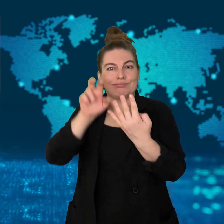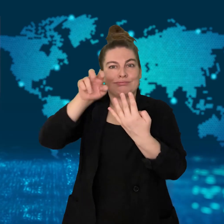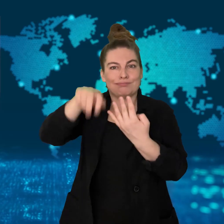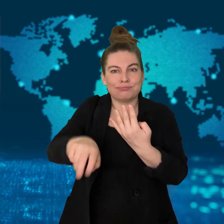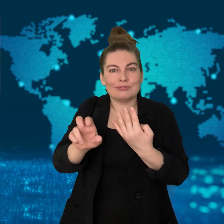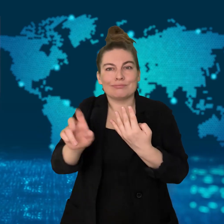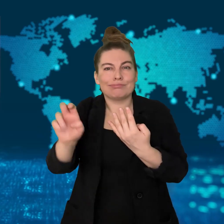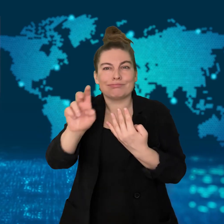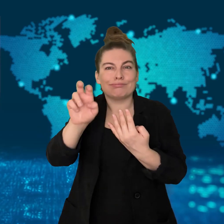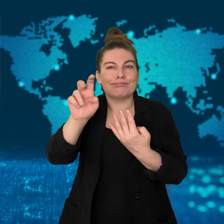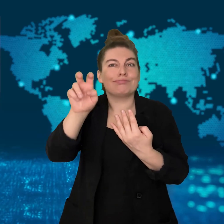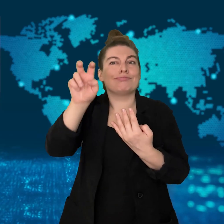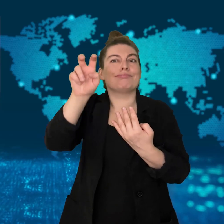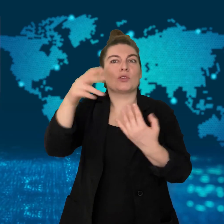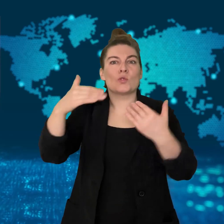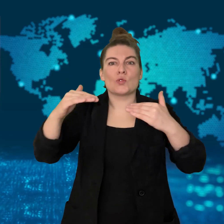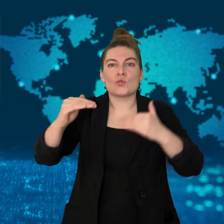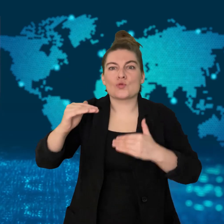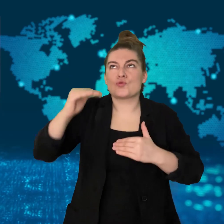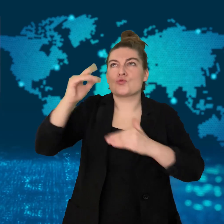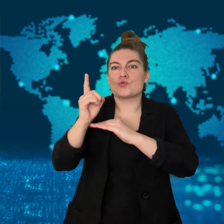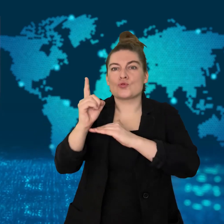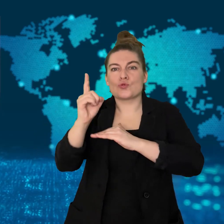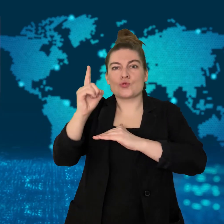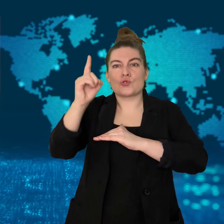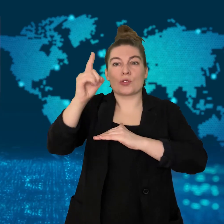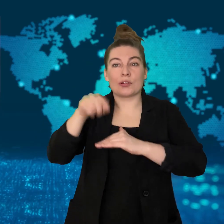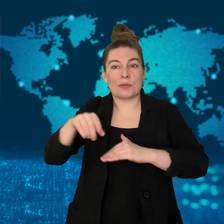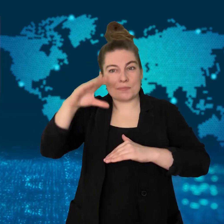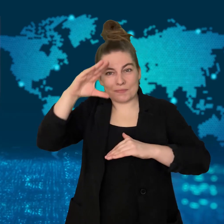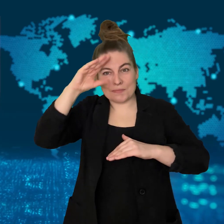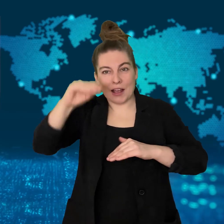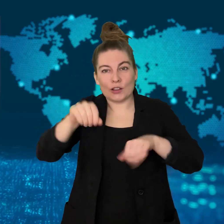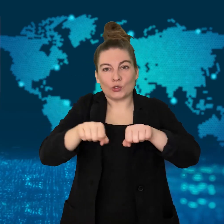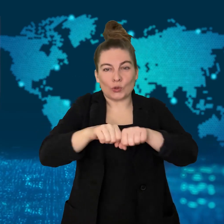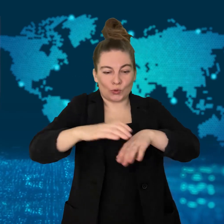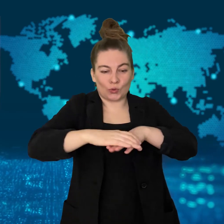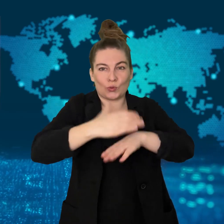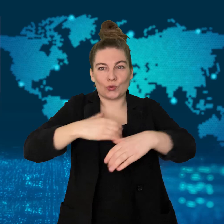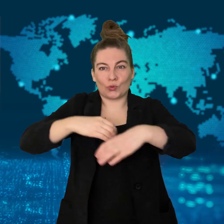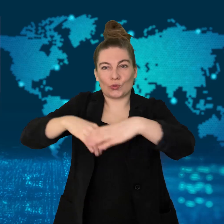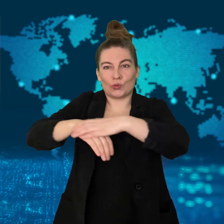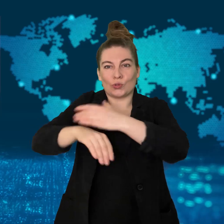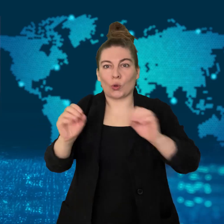and climbed high up the outside of the tower.